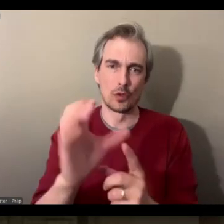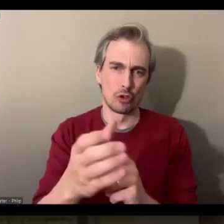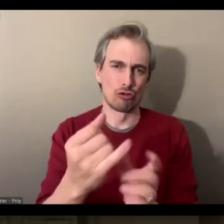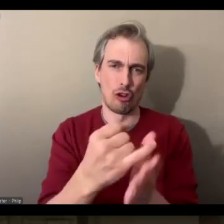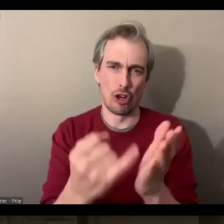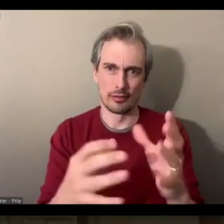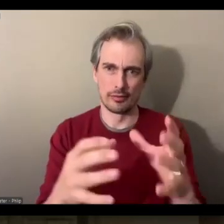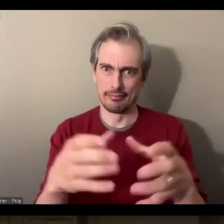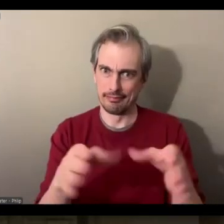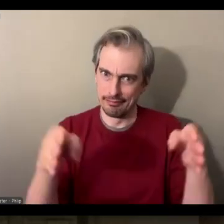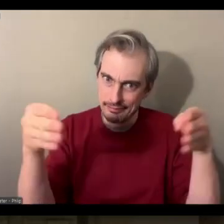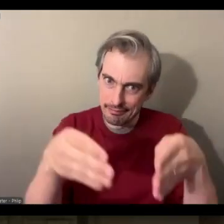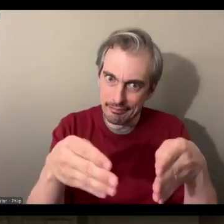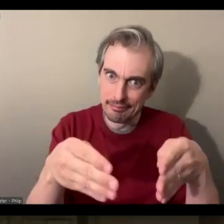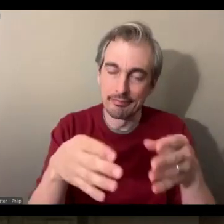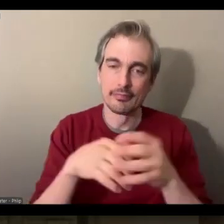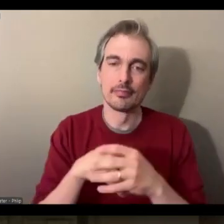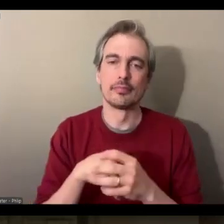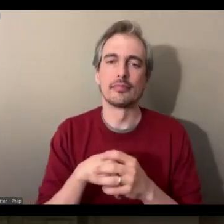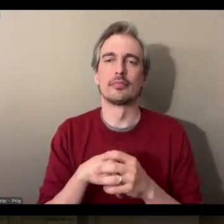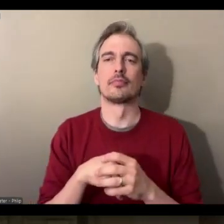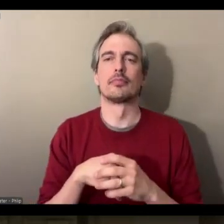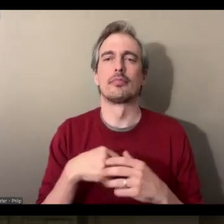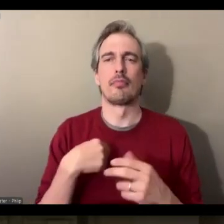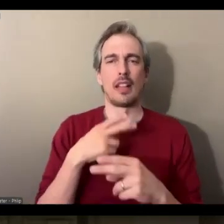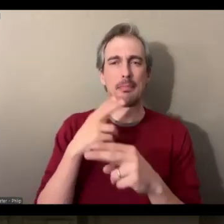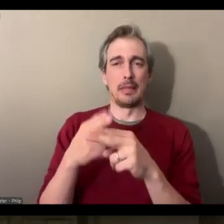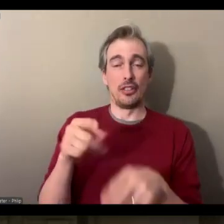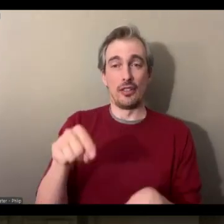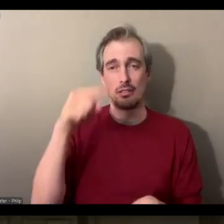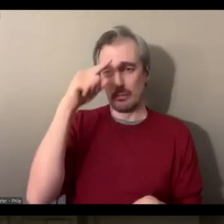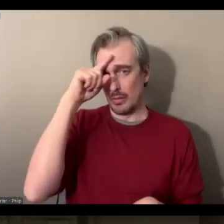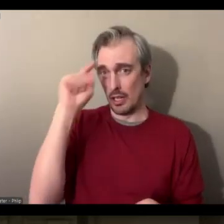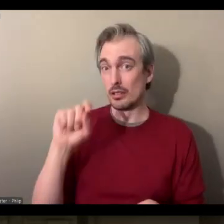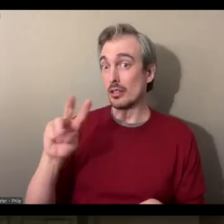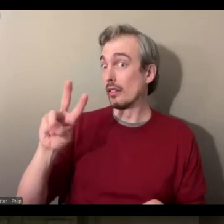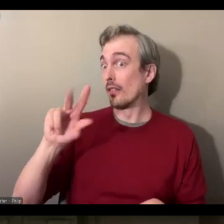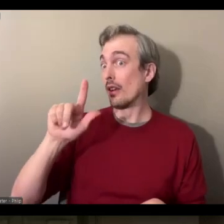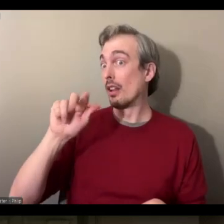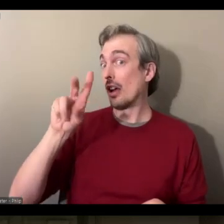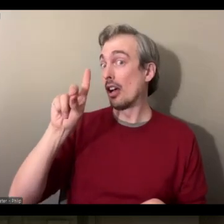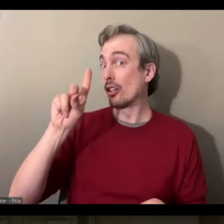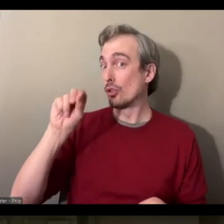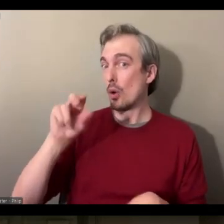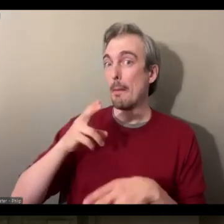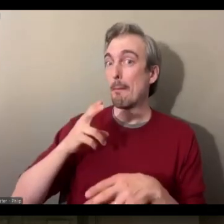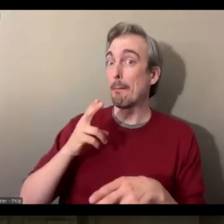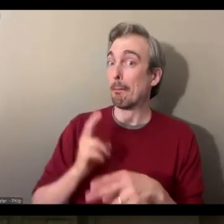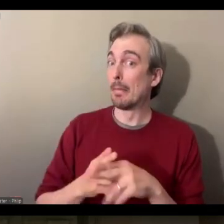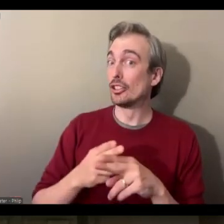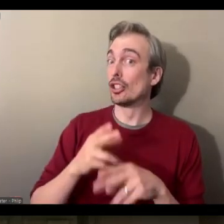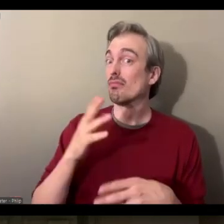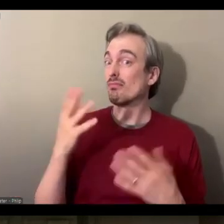sort of... Regulations and policies. We get to do these things across the UK, mostly. A little bit